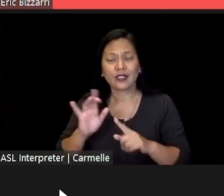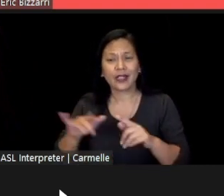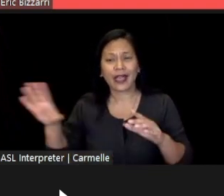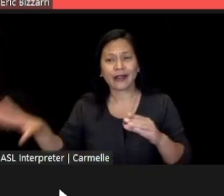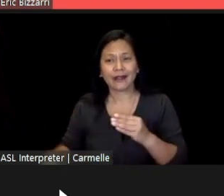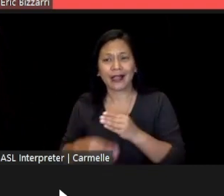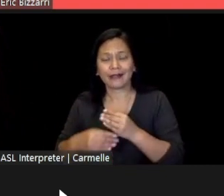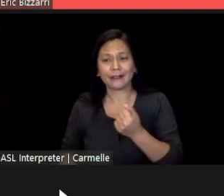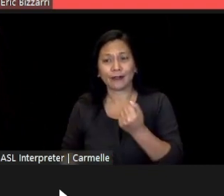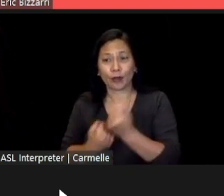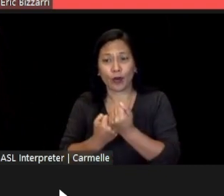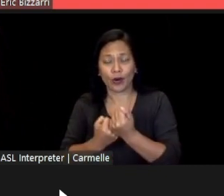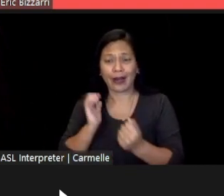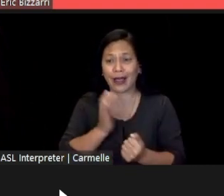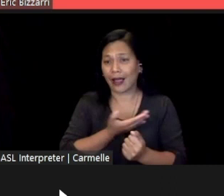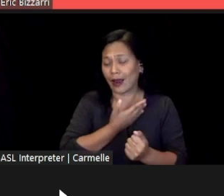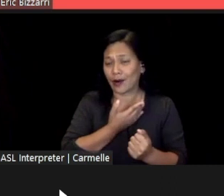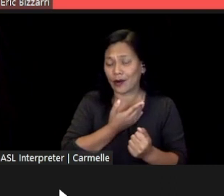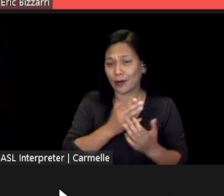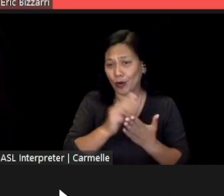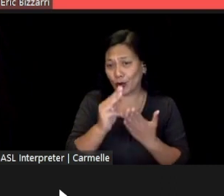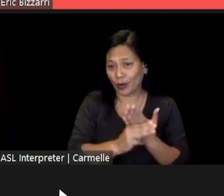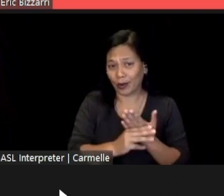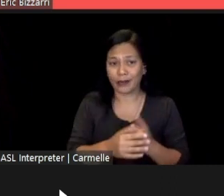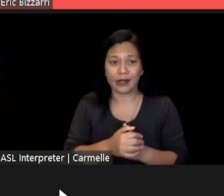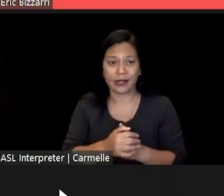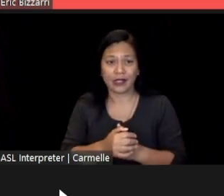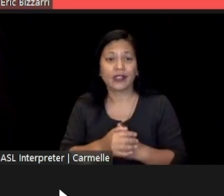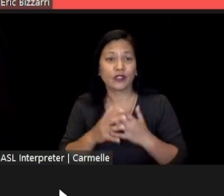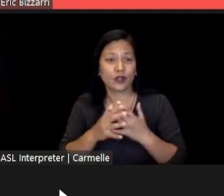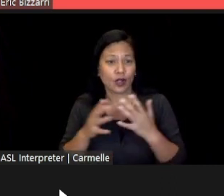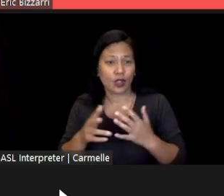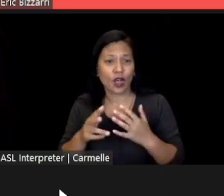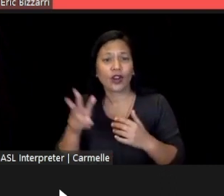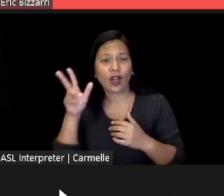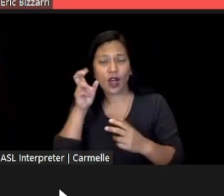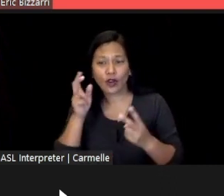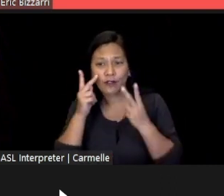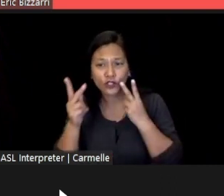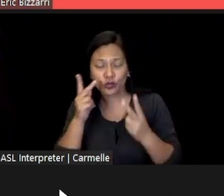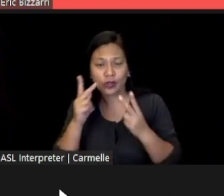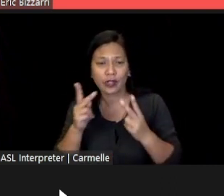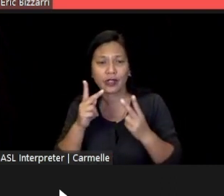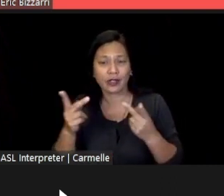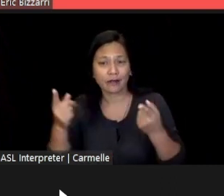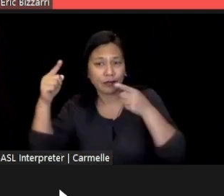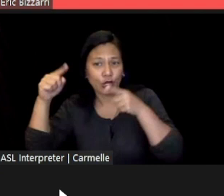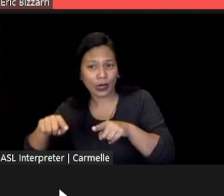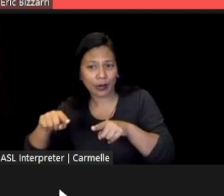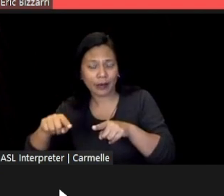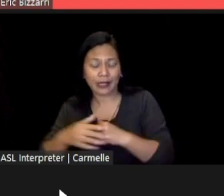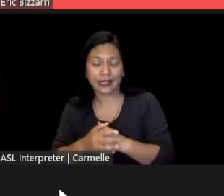So we obviously, you know, have a lot of audio, visual treaty co-productions, and those are again in production.